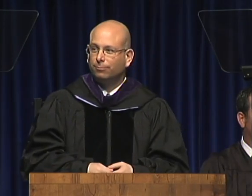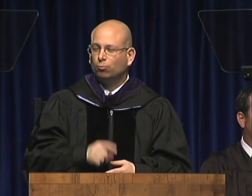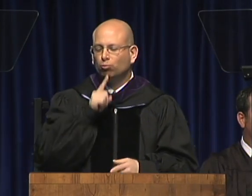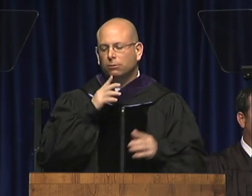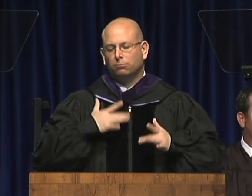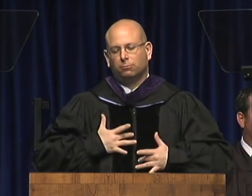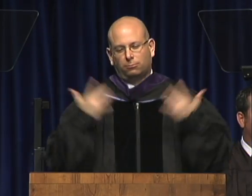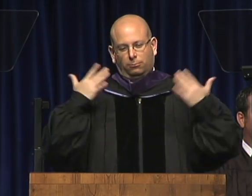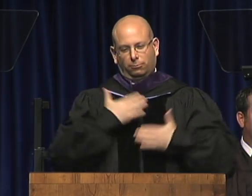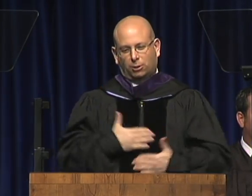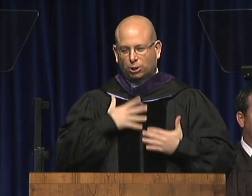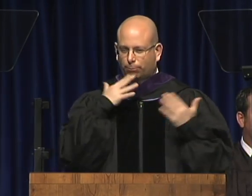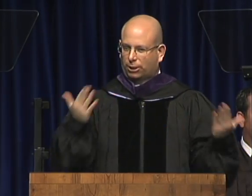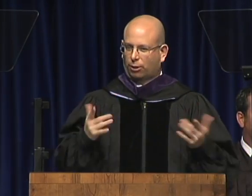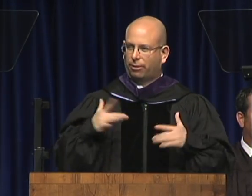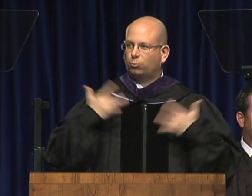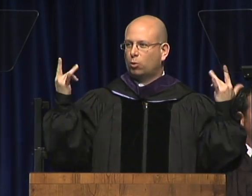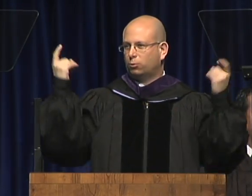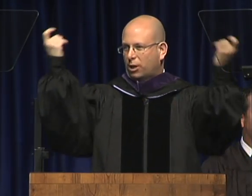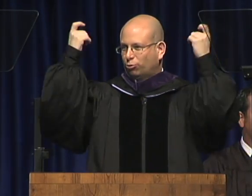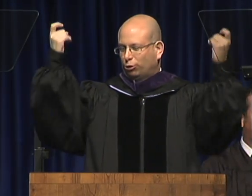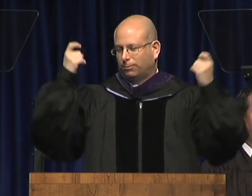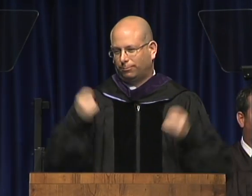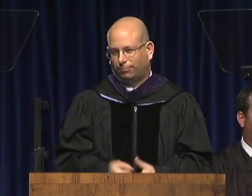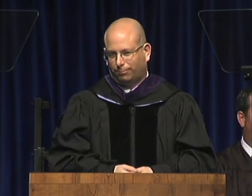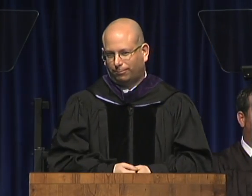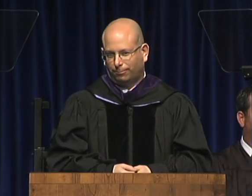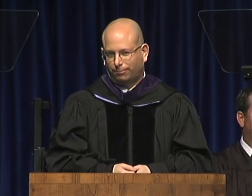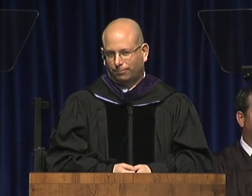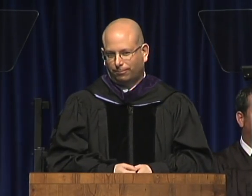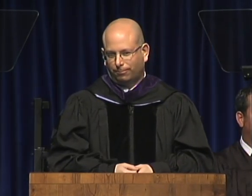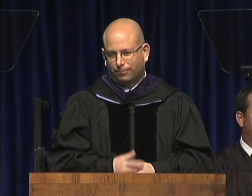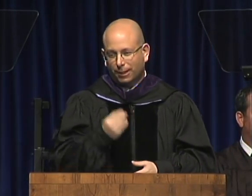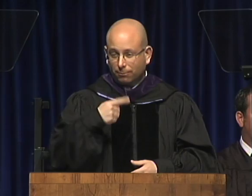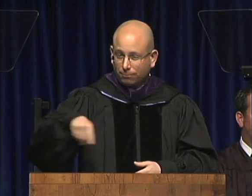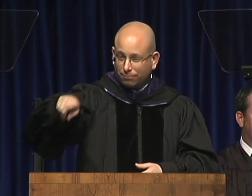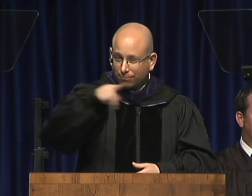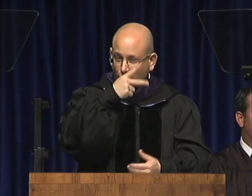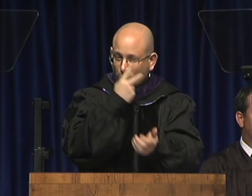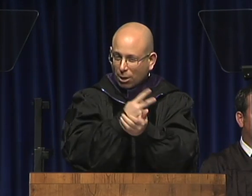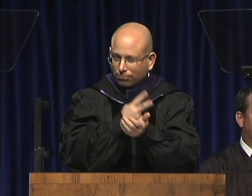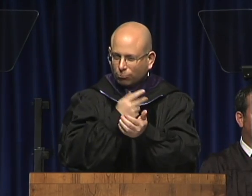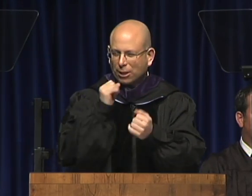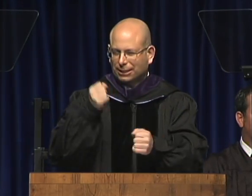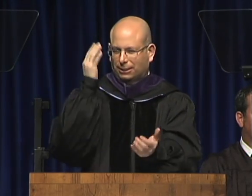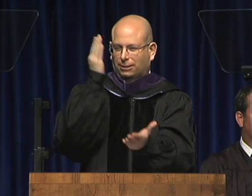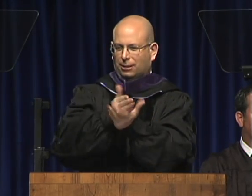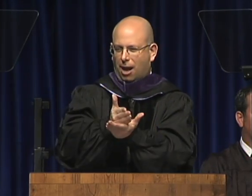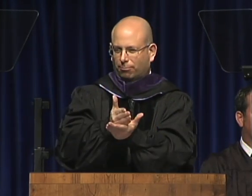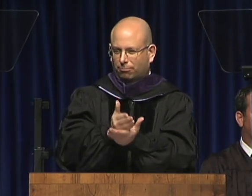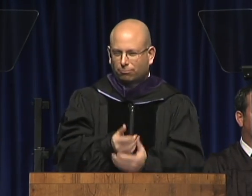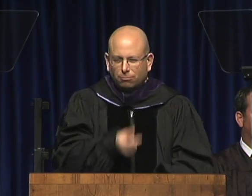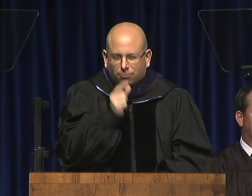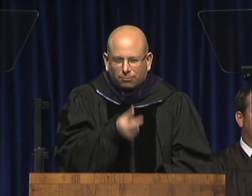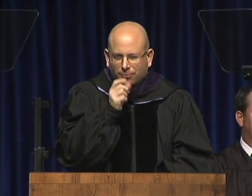family and friends, it is my pleasure to be with you on this joyous occasion.